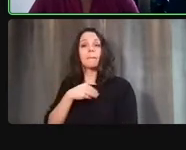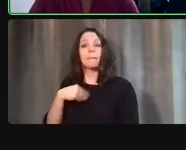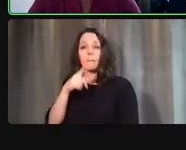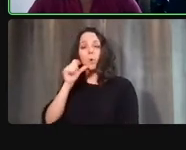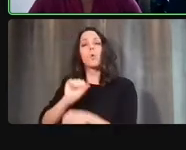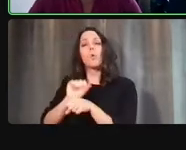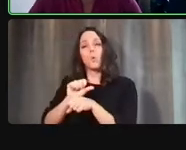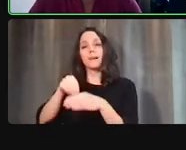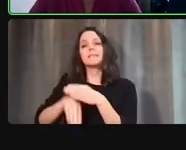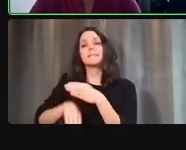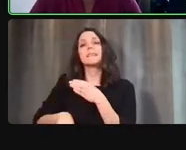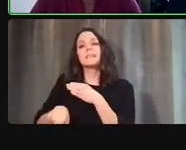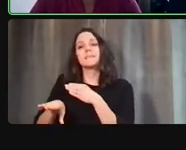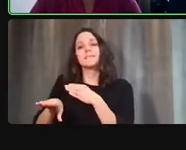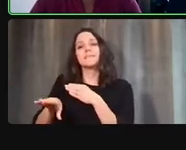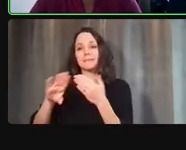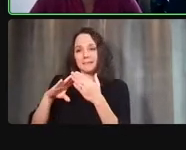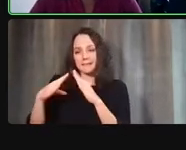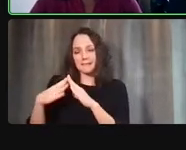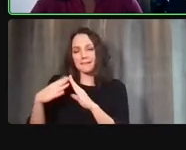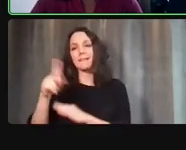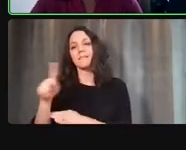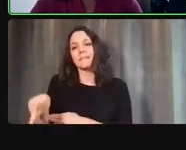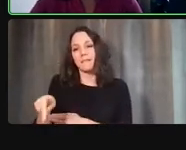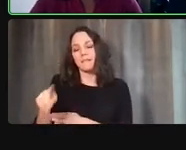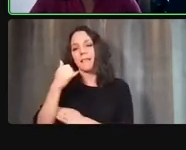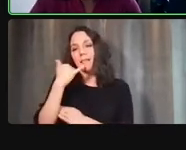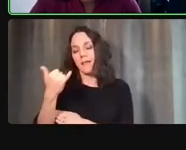And so she get calls all the time, and she shared with me that they had